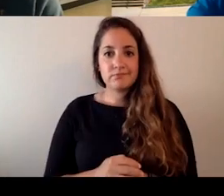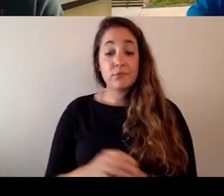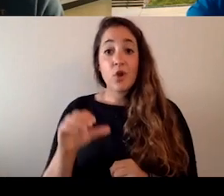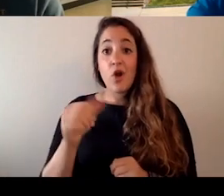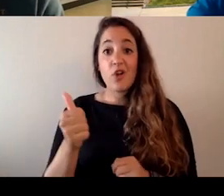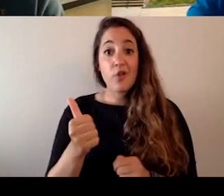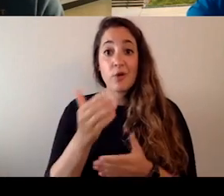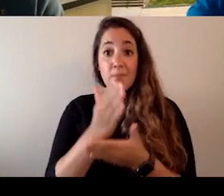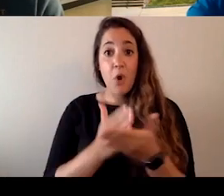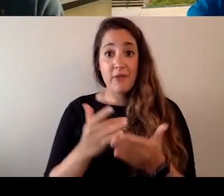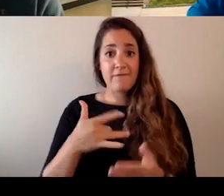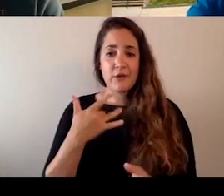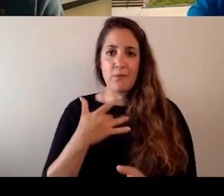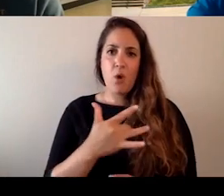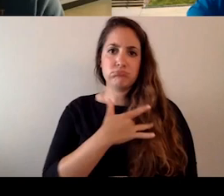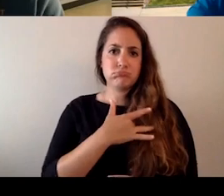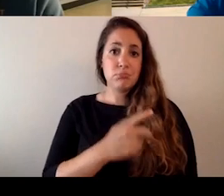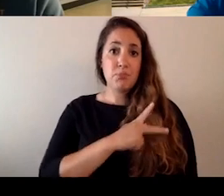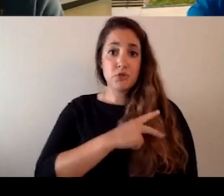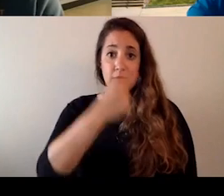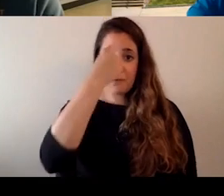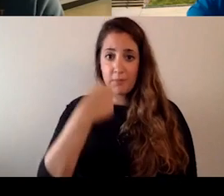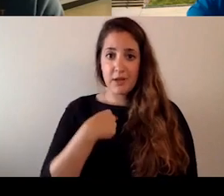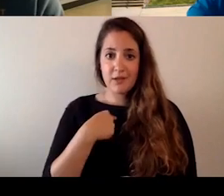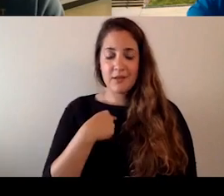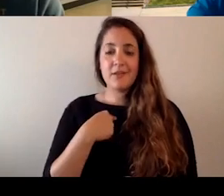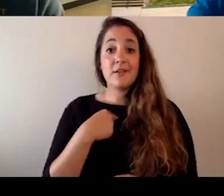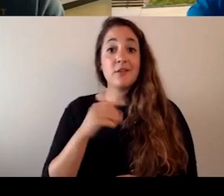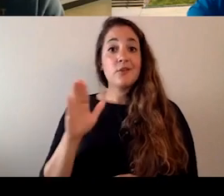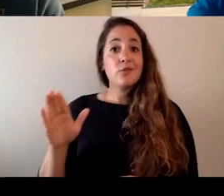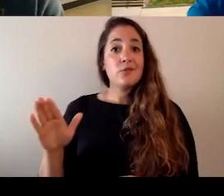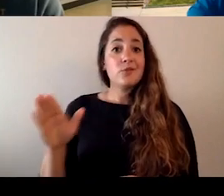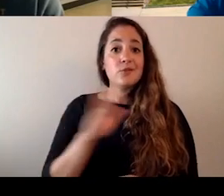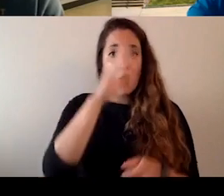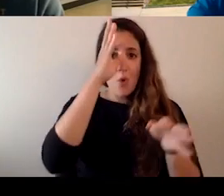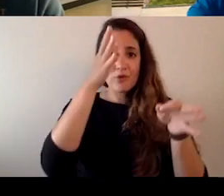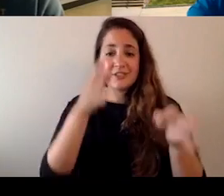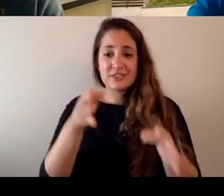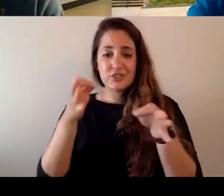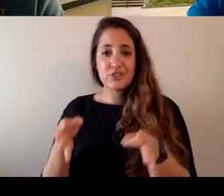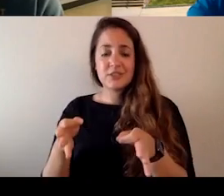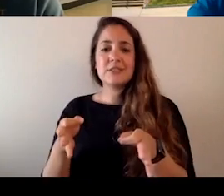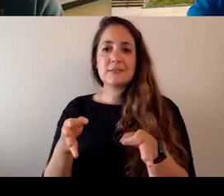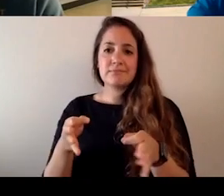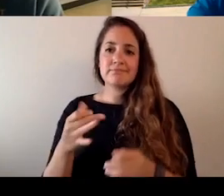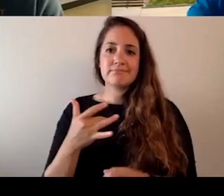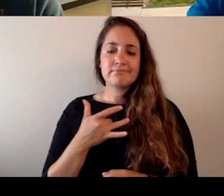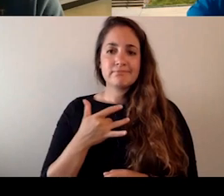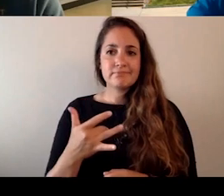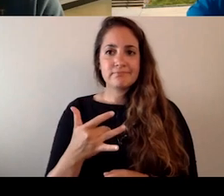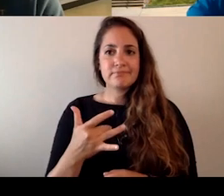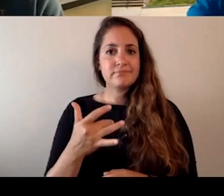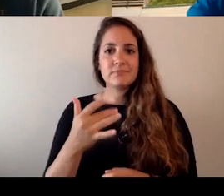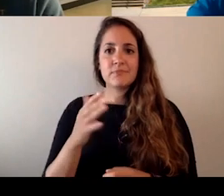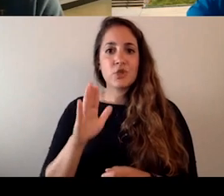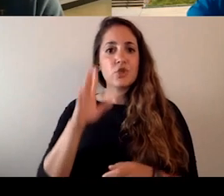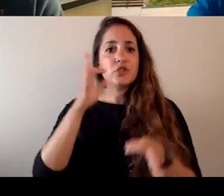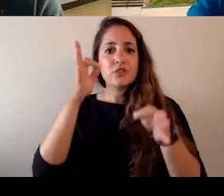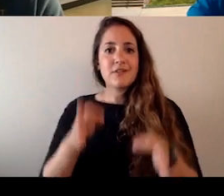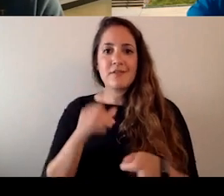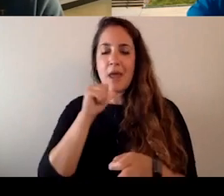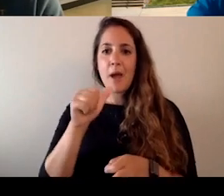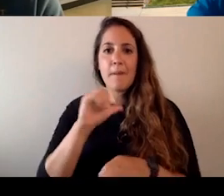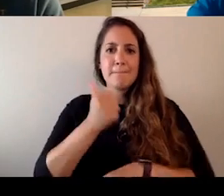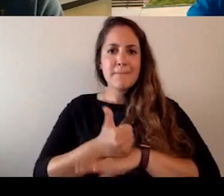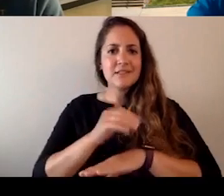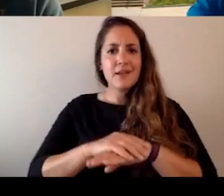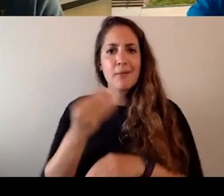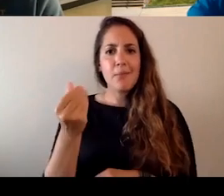make your decisions, a lot of times it's not always based on infrastructure or money or starter package.